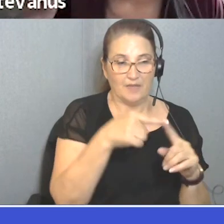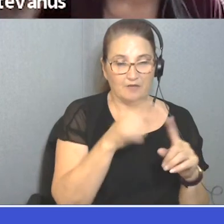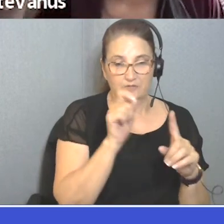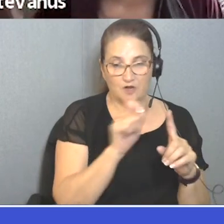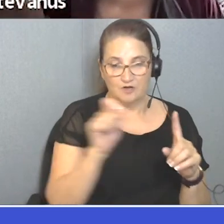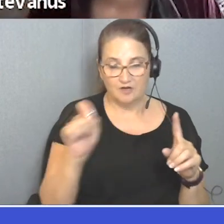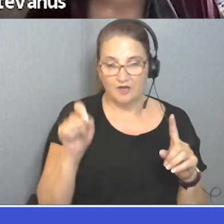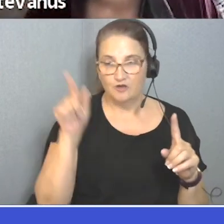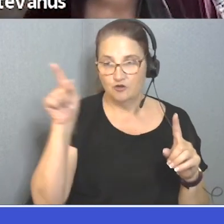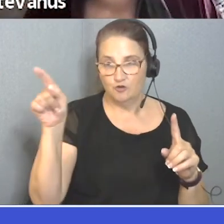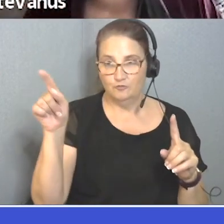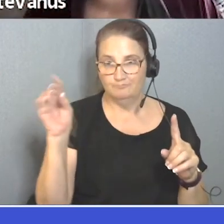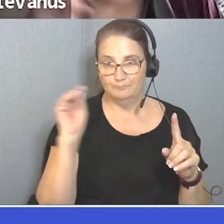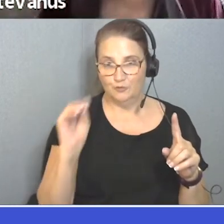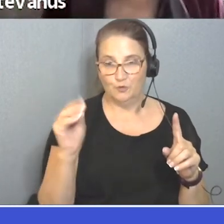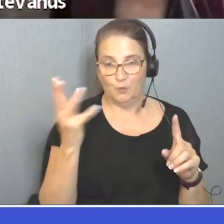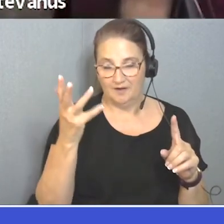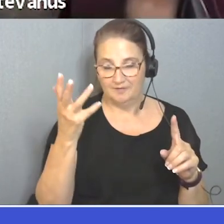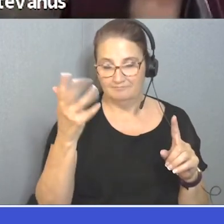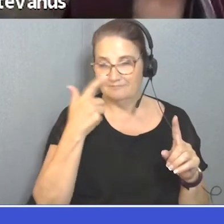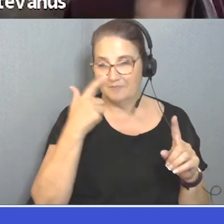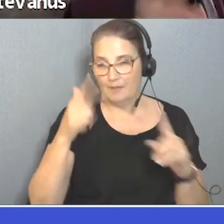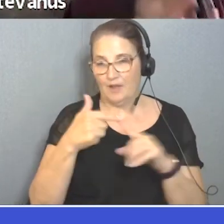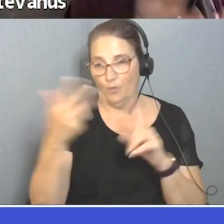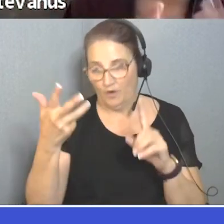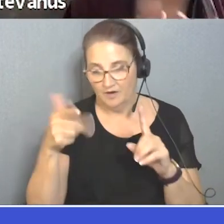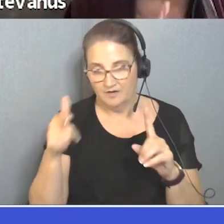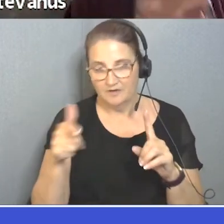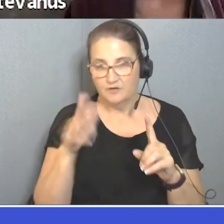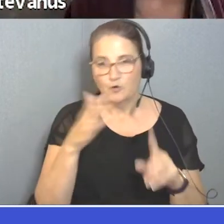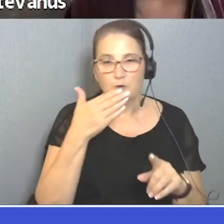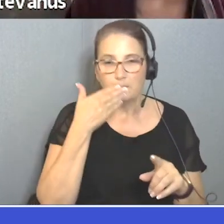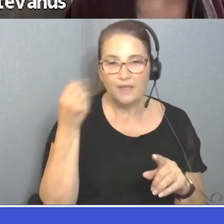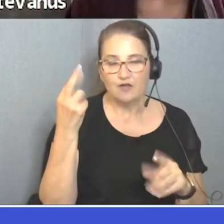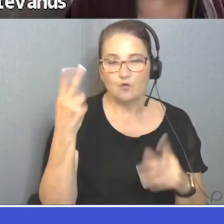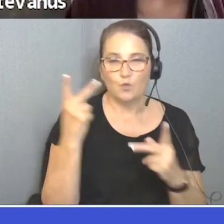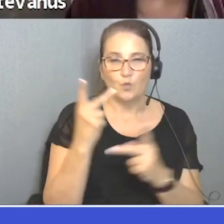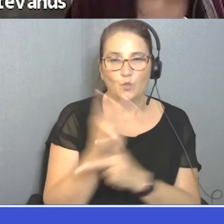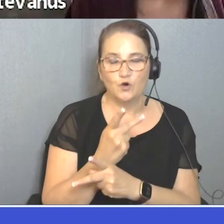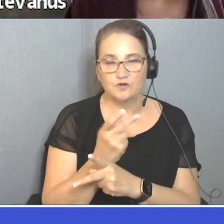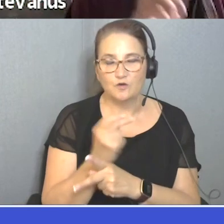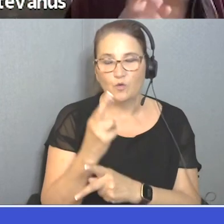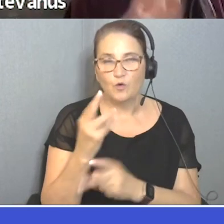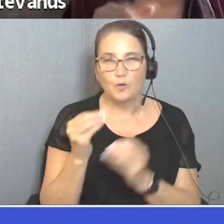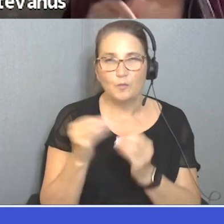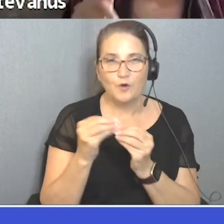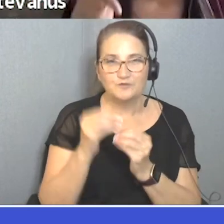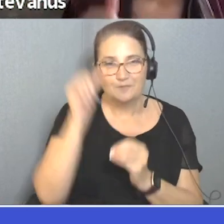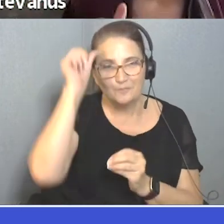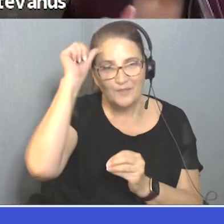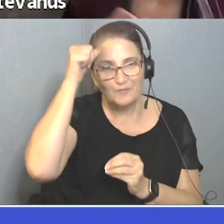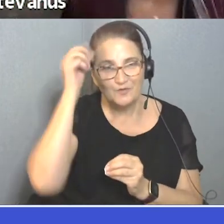tell me about -- and then dot, dot, dot, fill in your blank. What was your best or worst, or most memorable